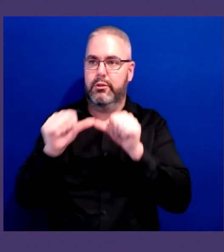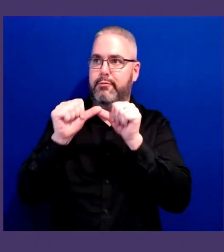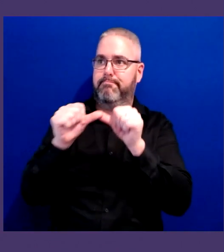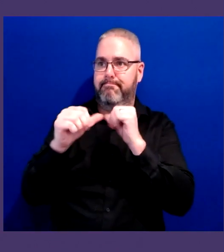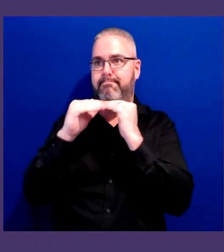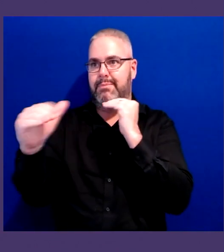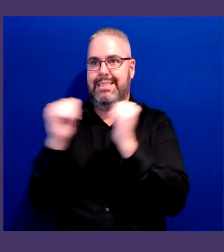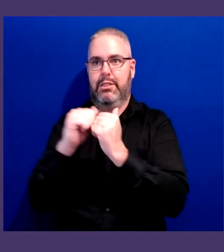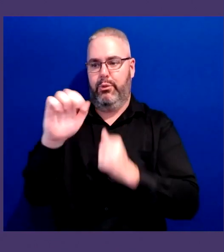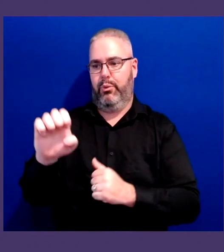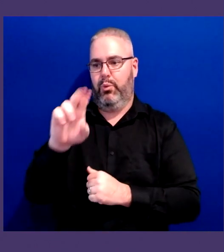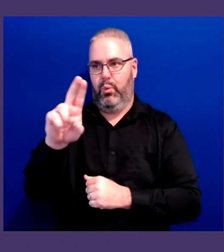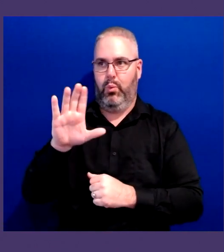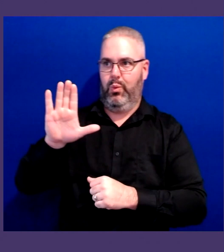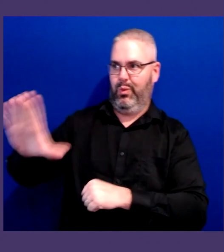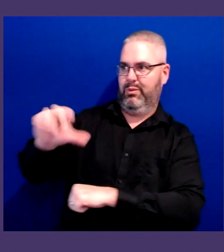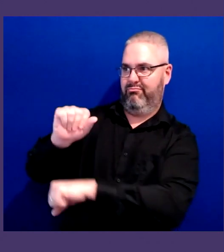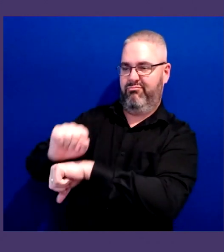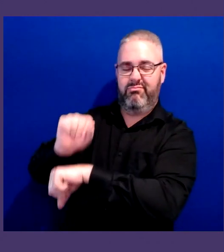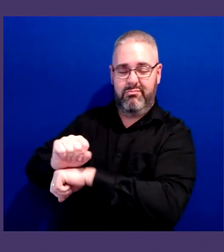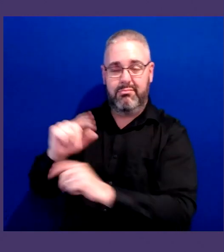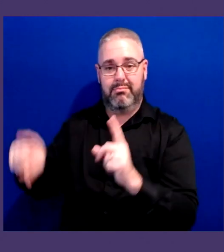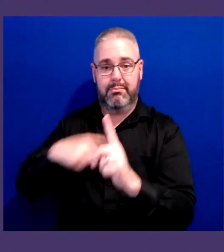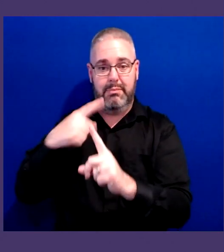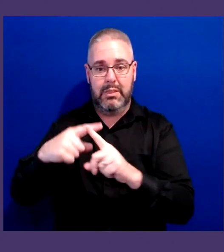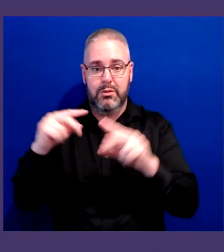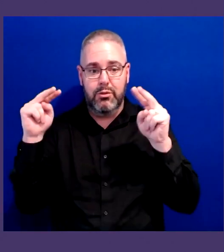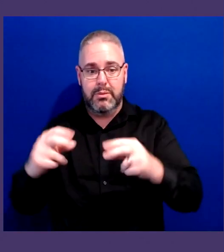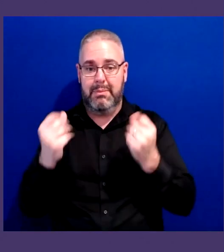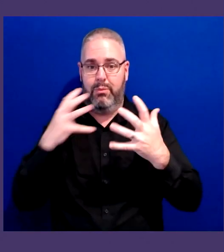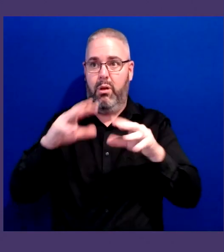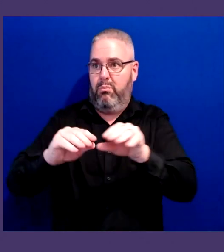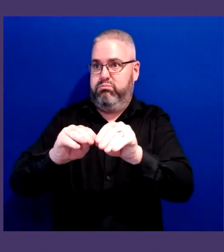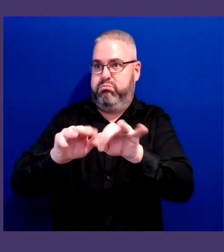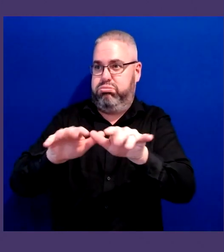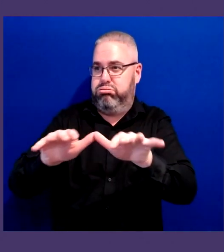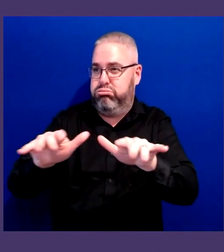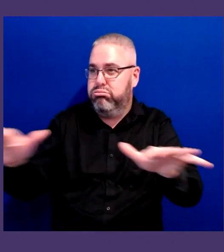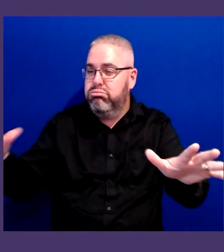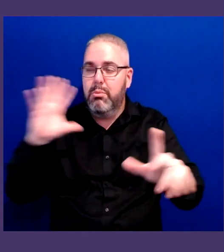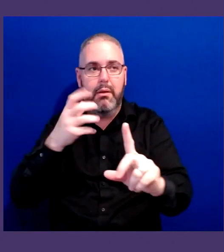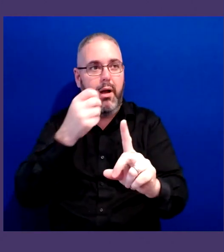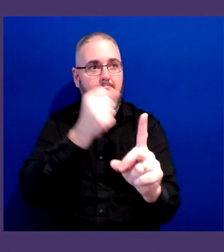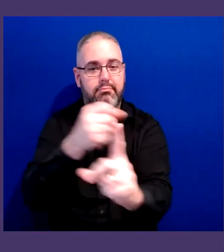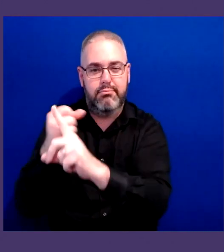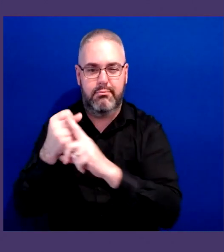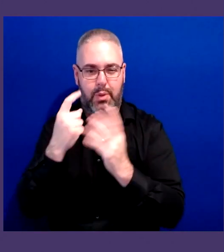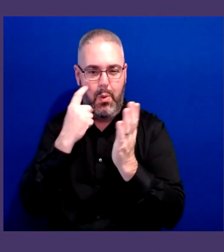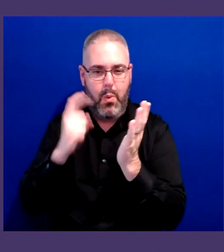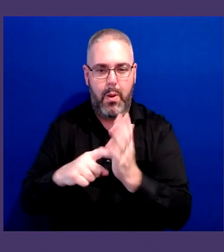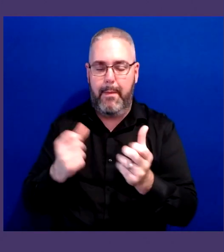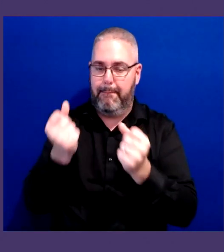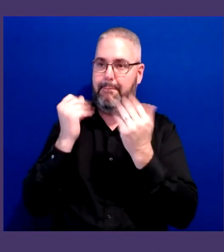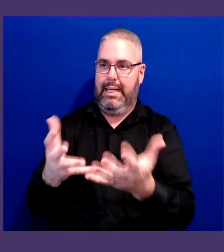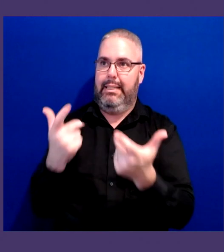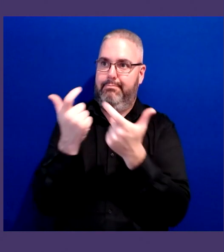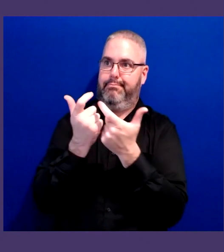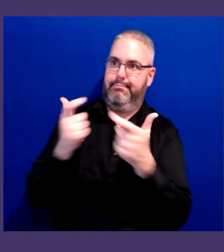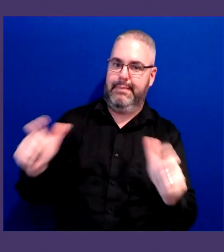Then we're also looking at a lot of ripple effects. I imagine that we're going to see some pretty big ripple effects in terms of